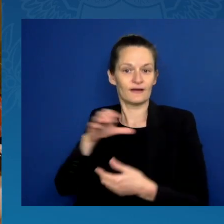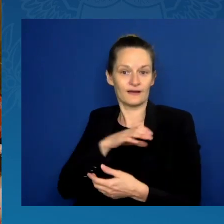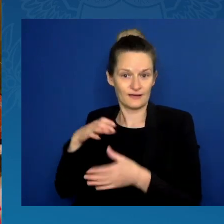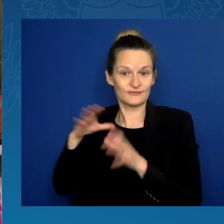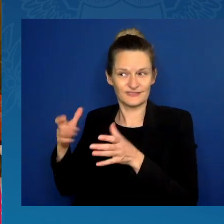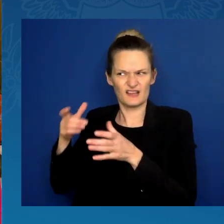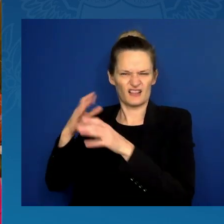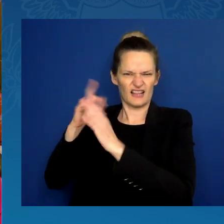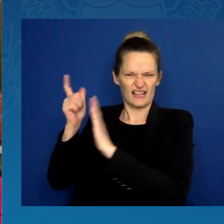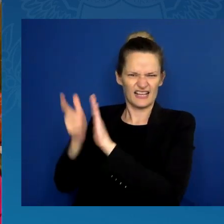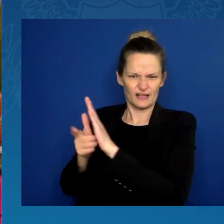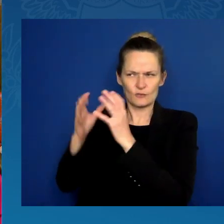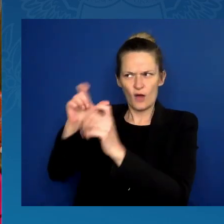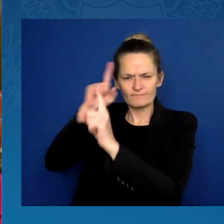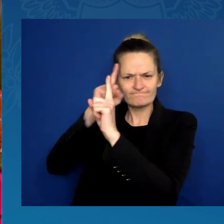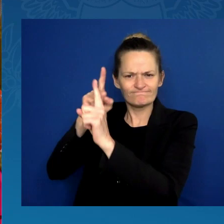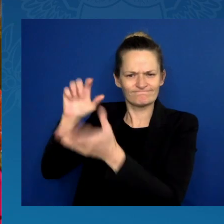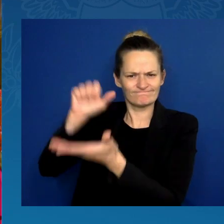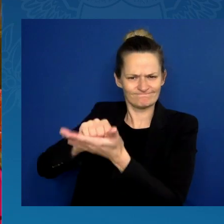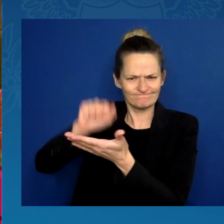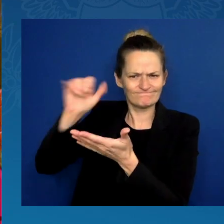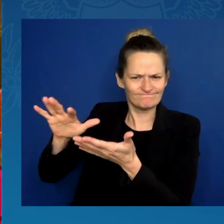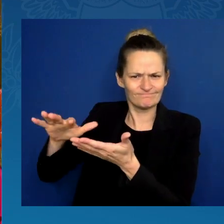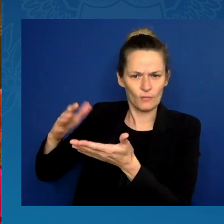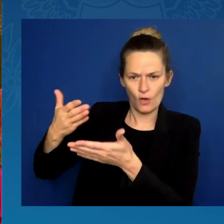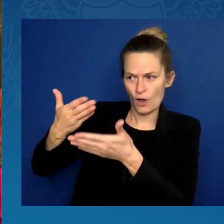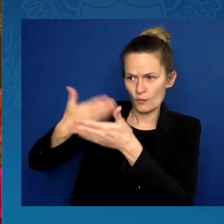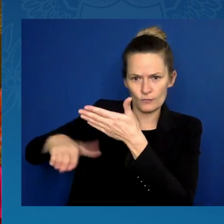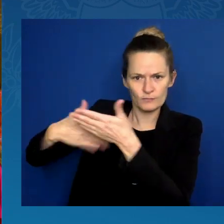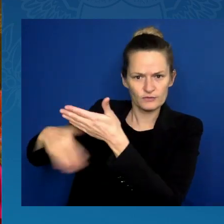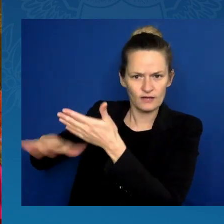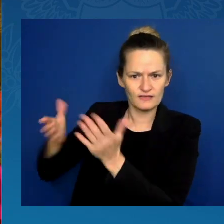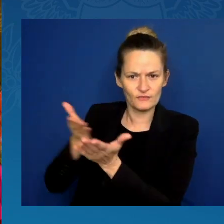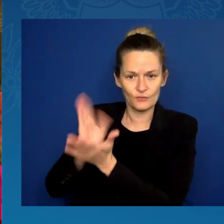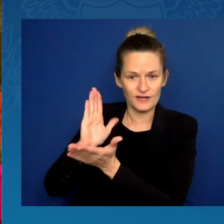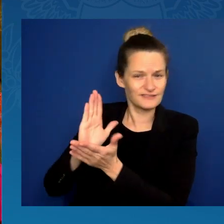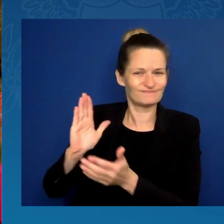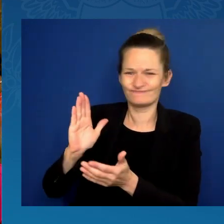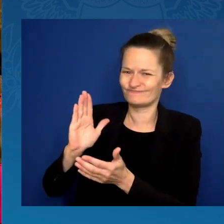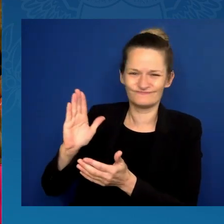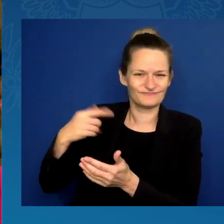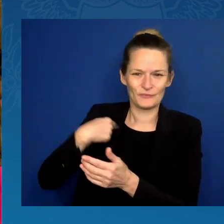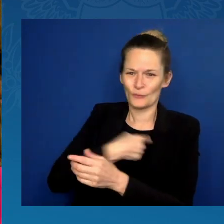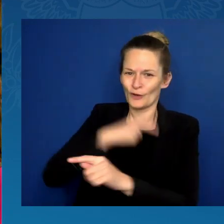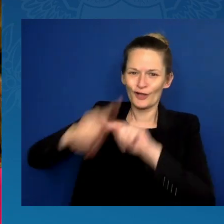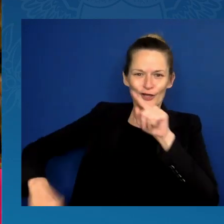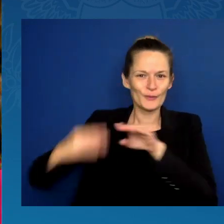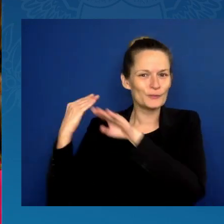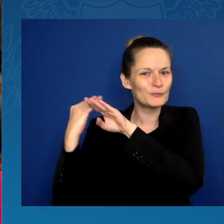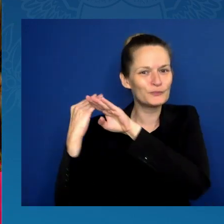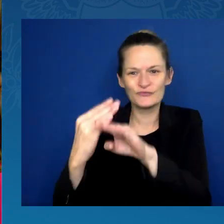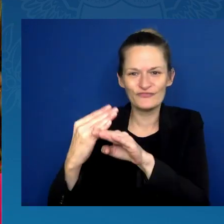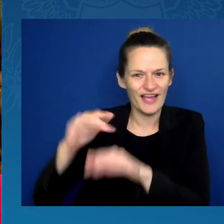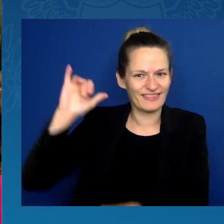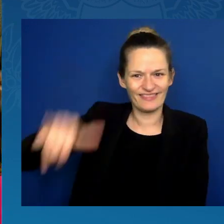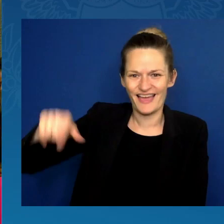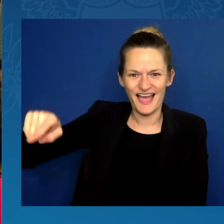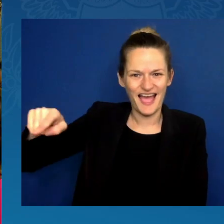Unfortunately, we were unable to block bills placing the abortion amendment on the August primary ballot.